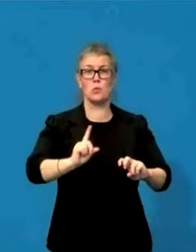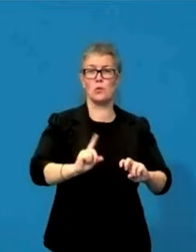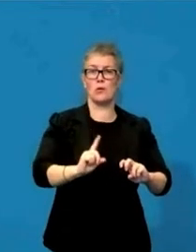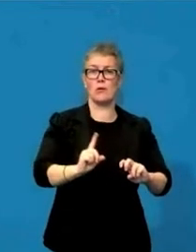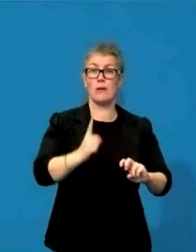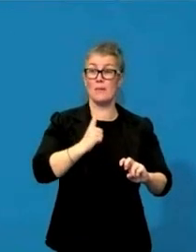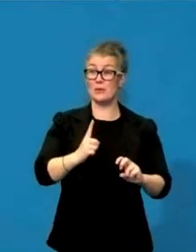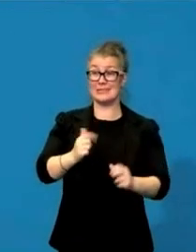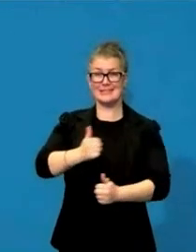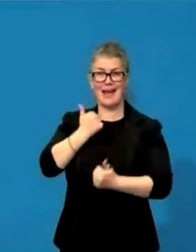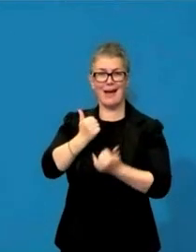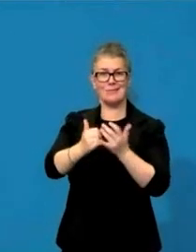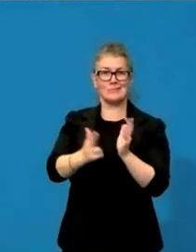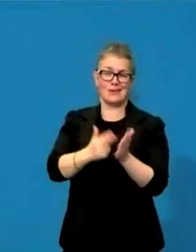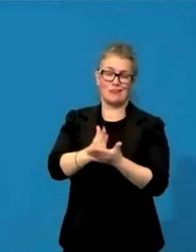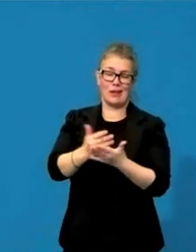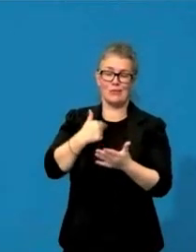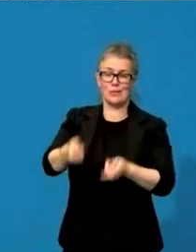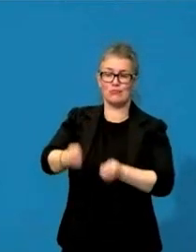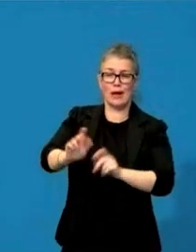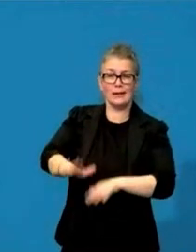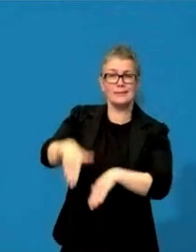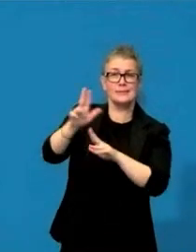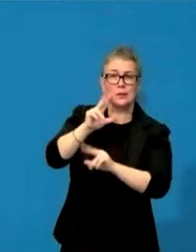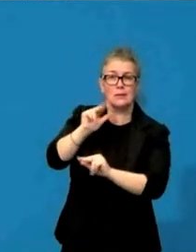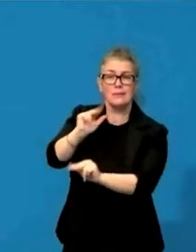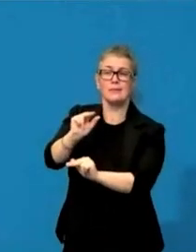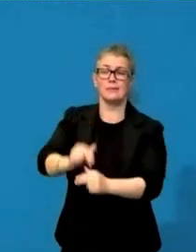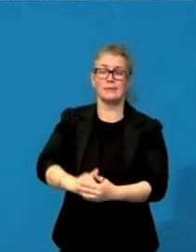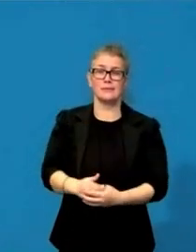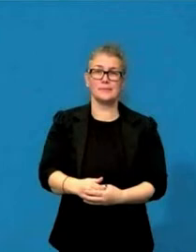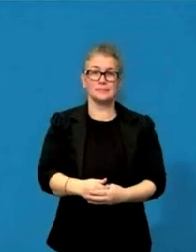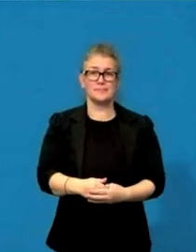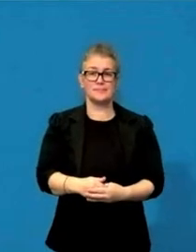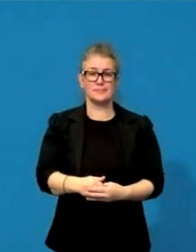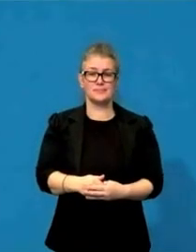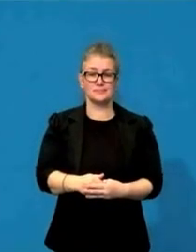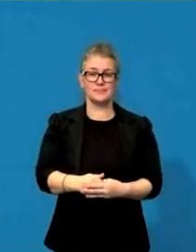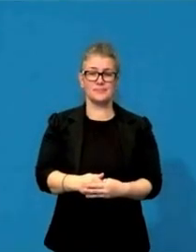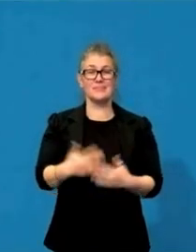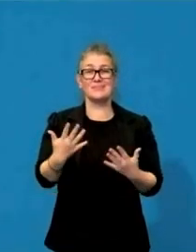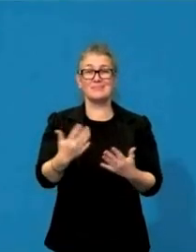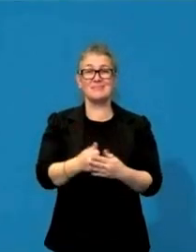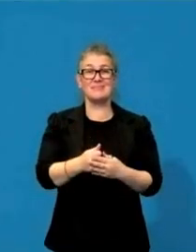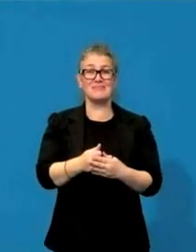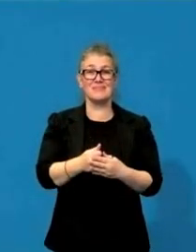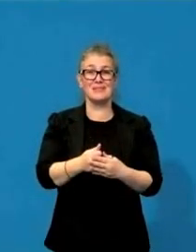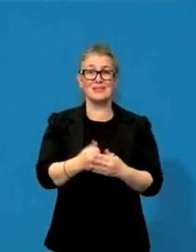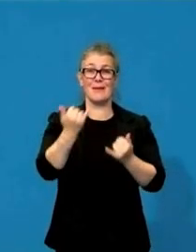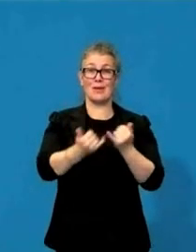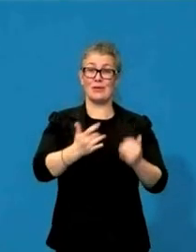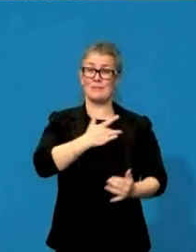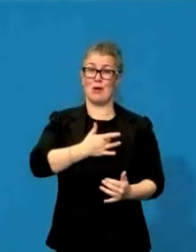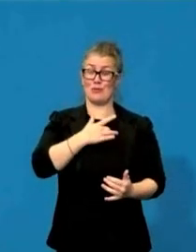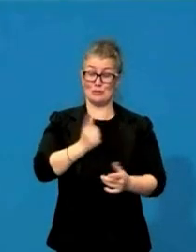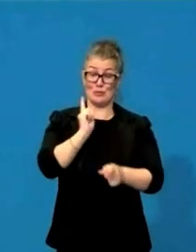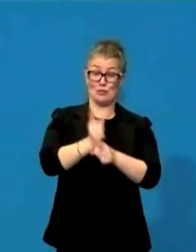We raised him, and, yeah, it's very - very emotional for me to talk about - sorry.